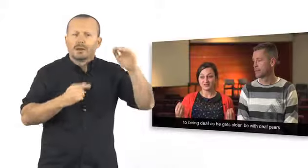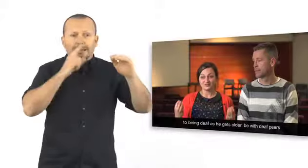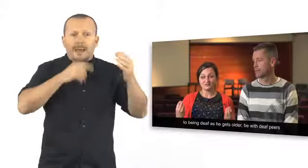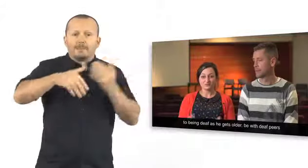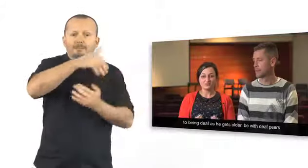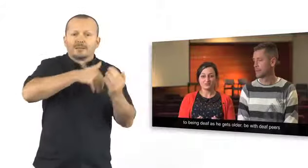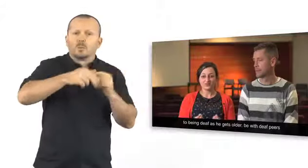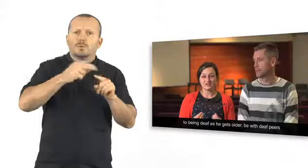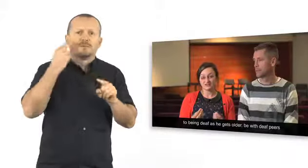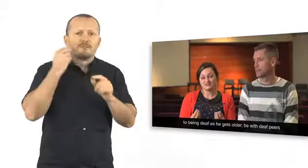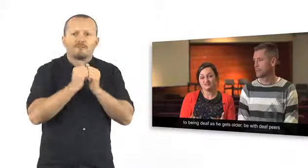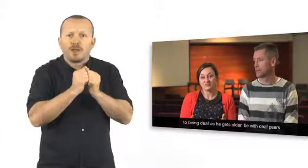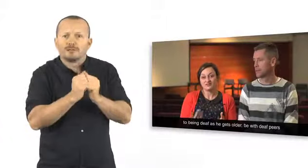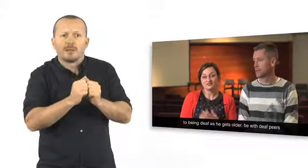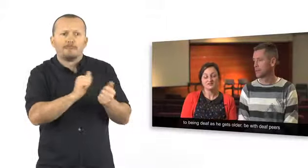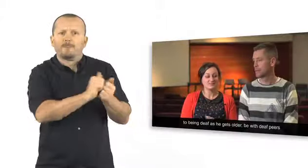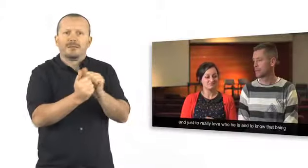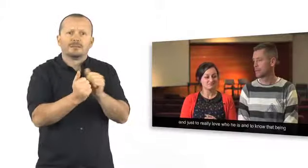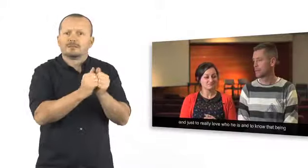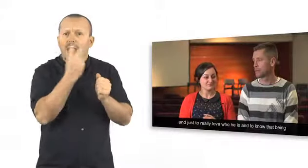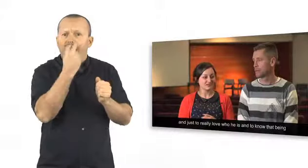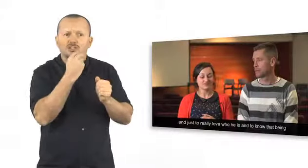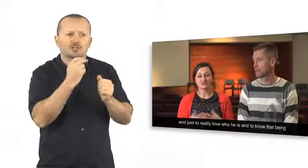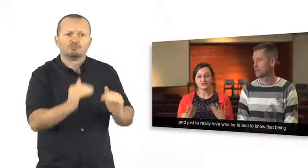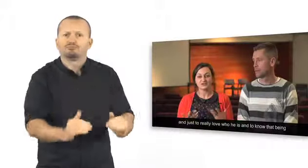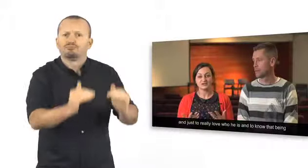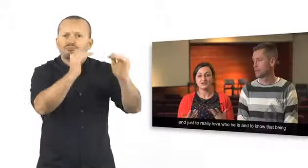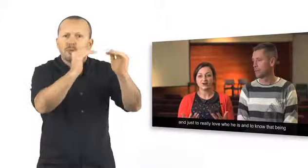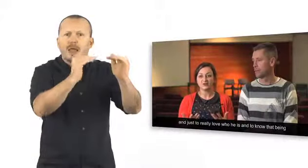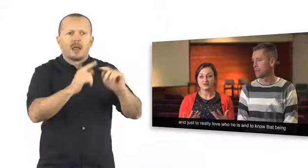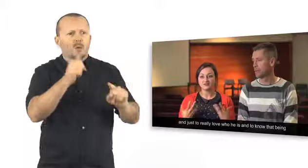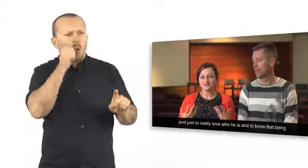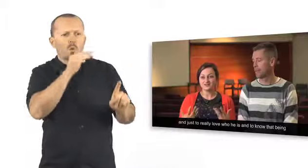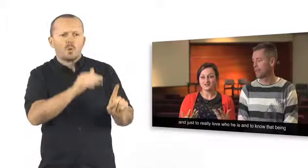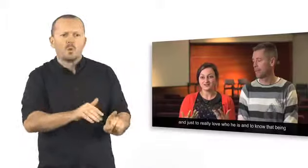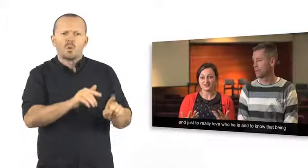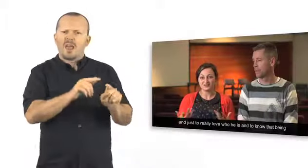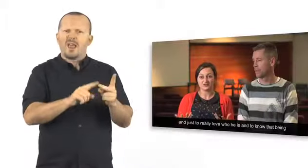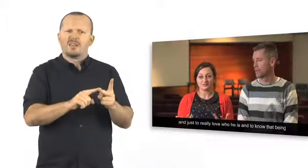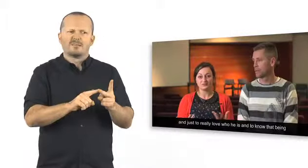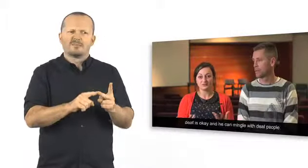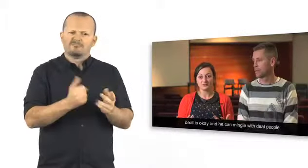be with Deaf peers and just to really love who he is and to know that being Deaf